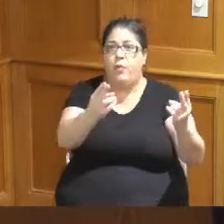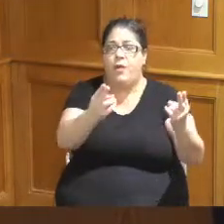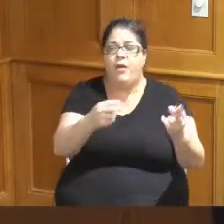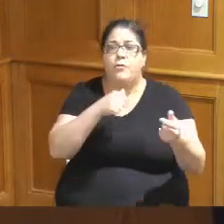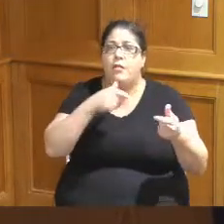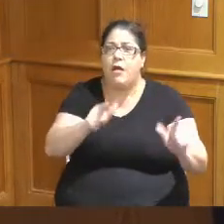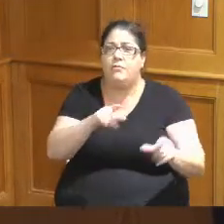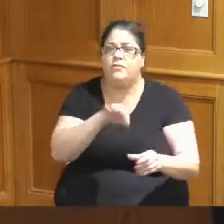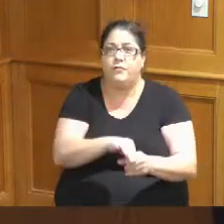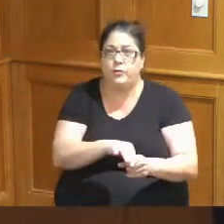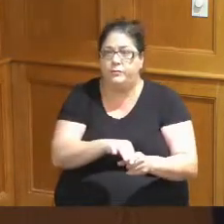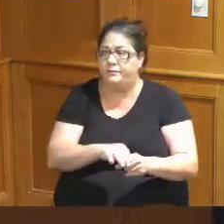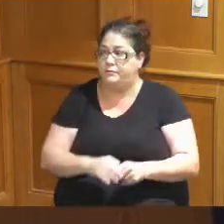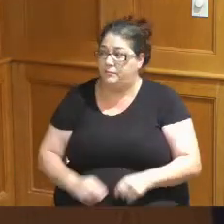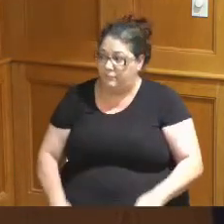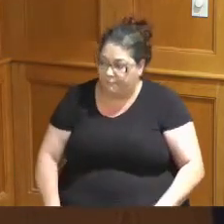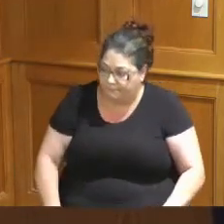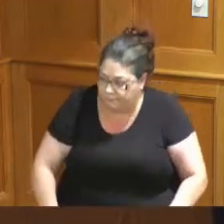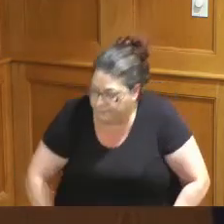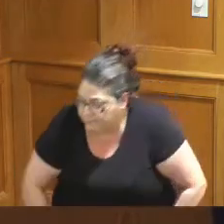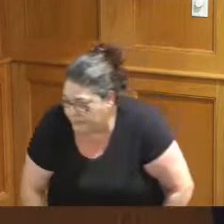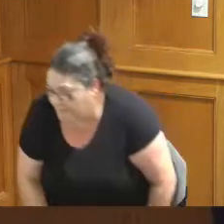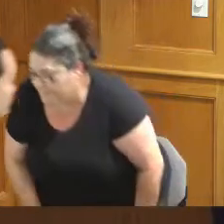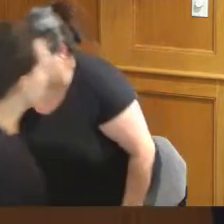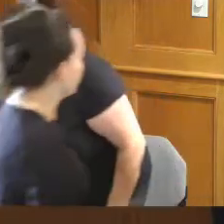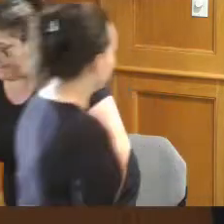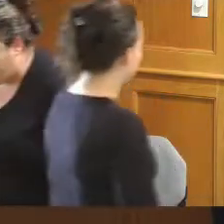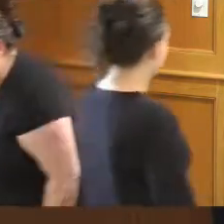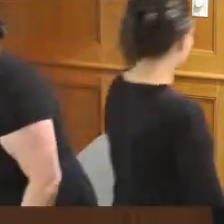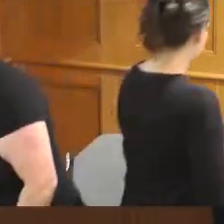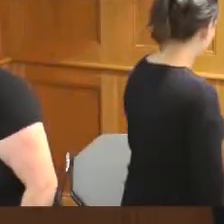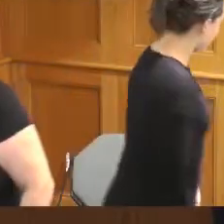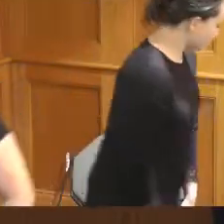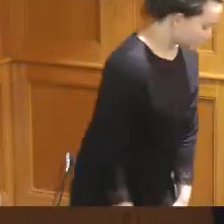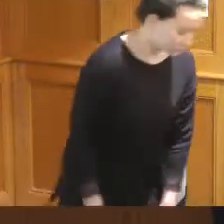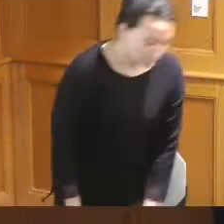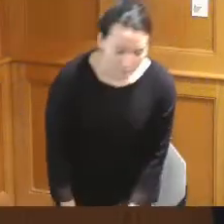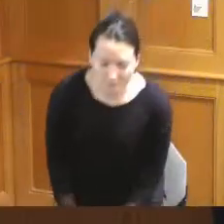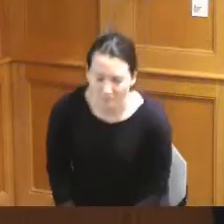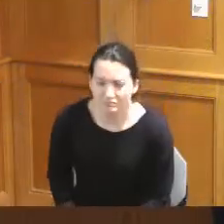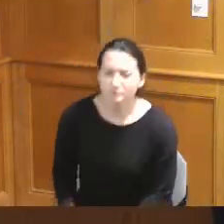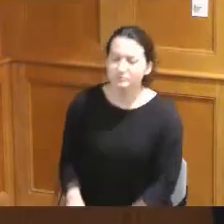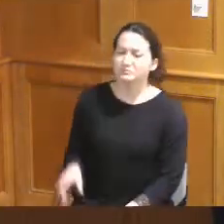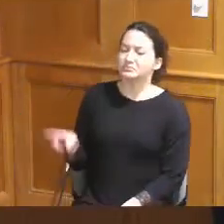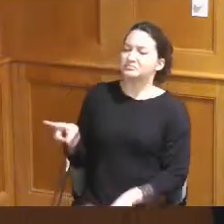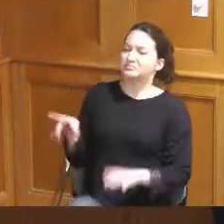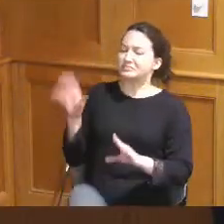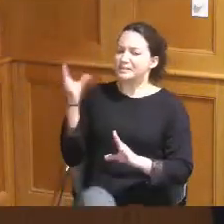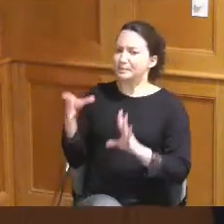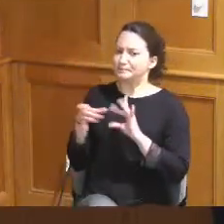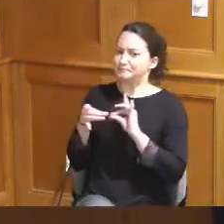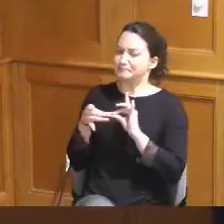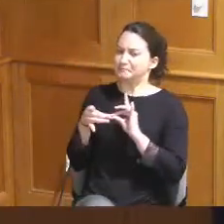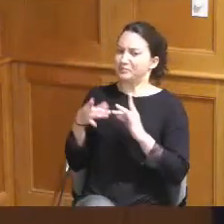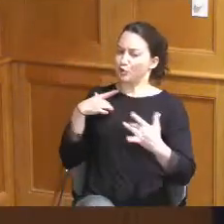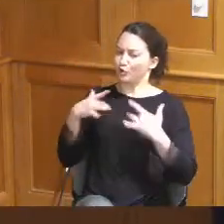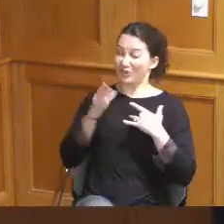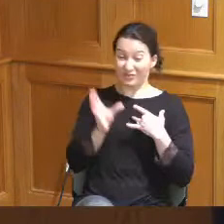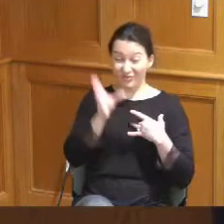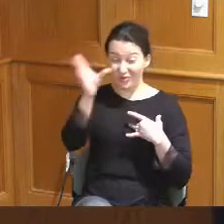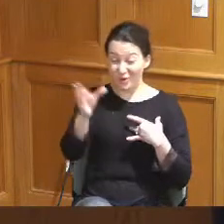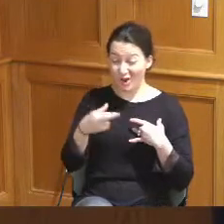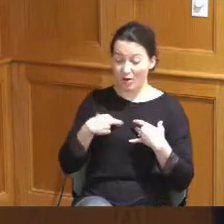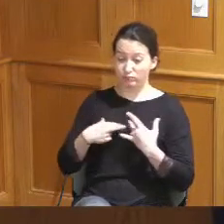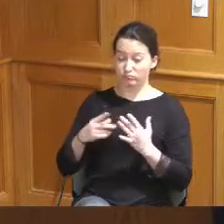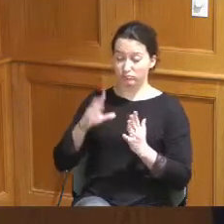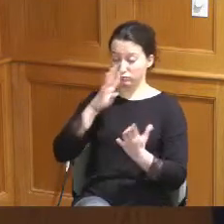he was concerned about the future and and having representation so I'm gonna have the clerk passes